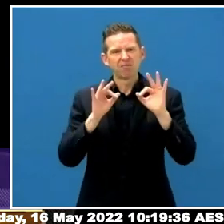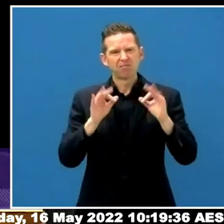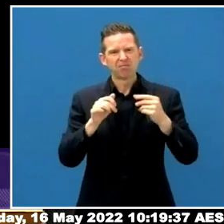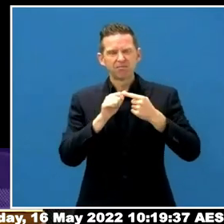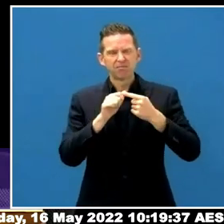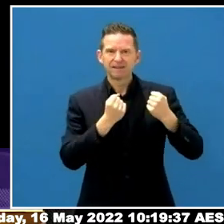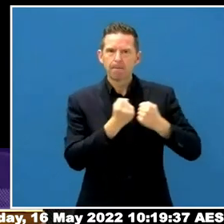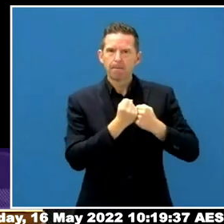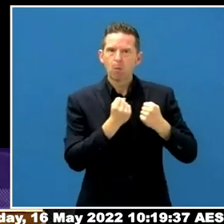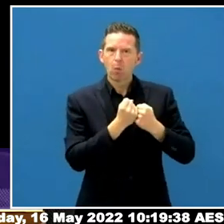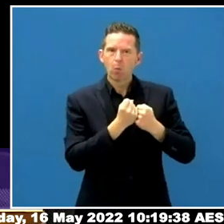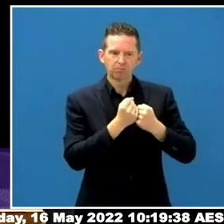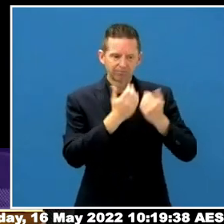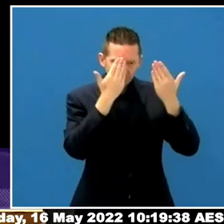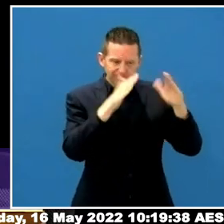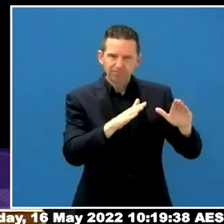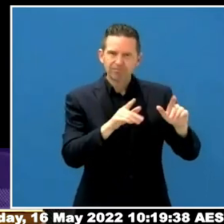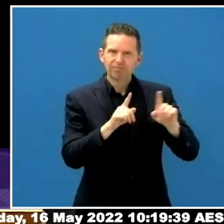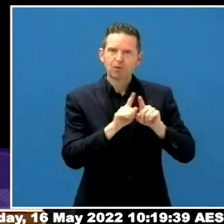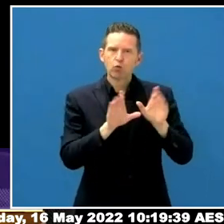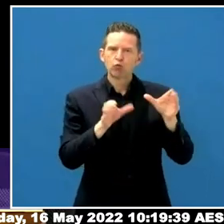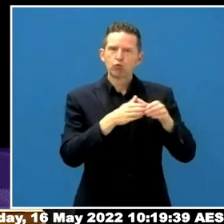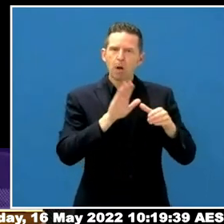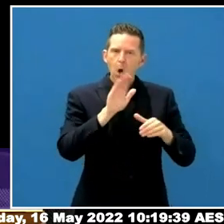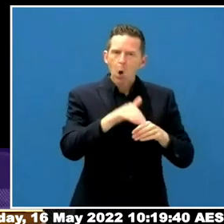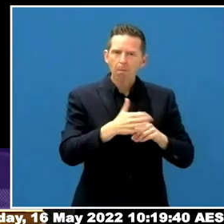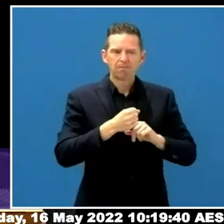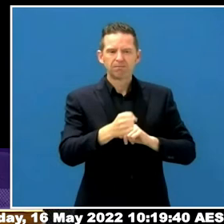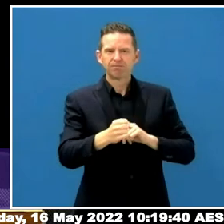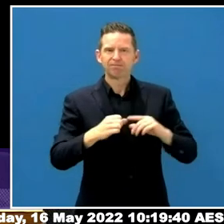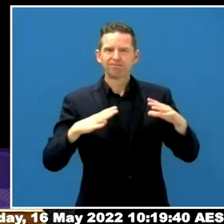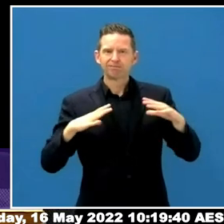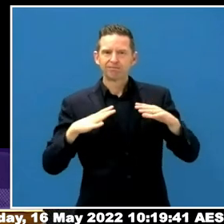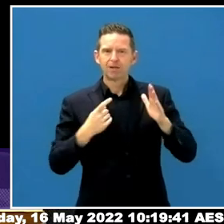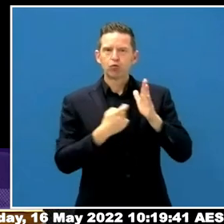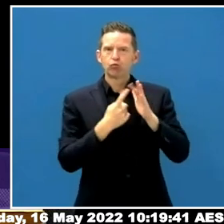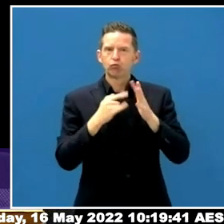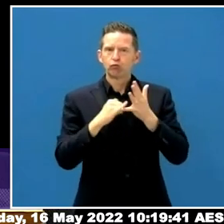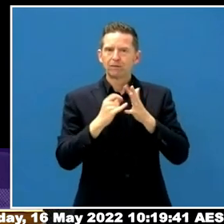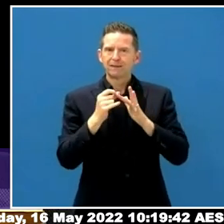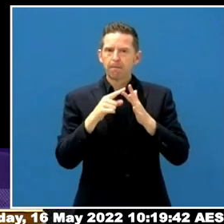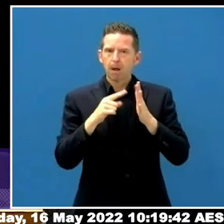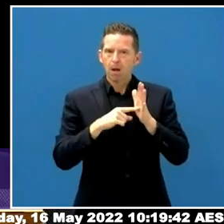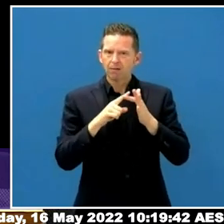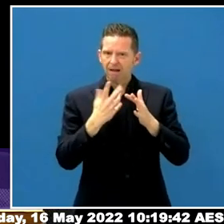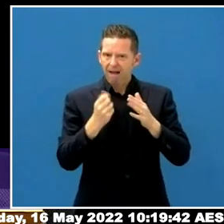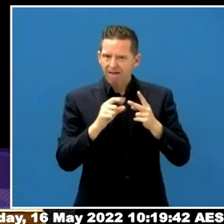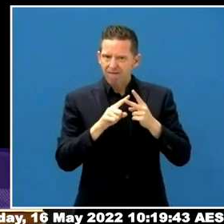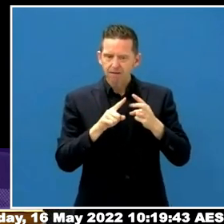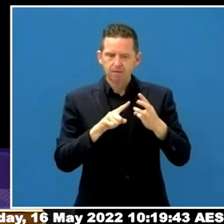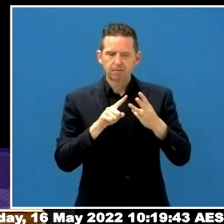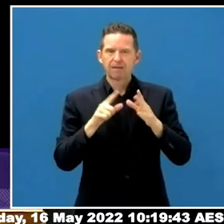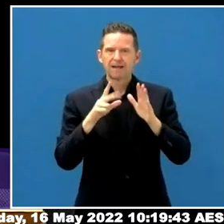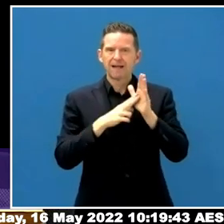group homes and respite, NDIS support coordination, Disability Employment Services,